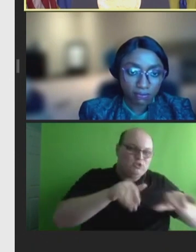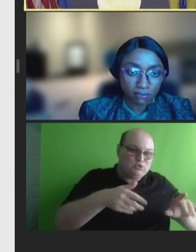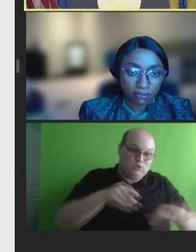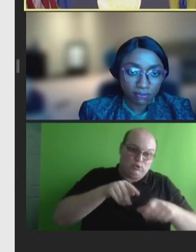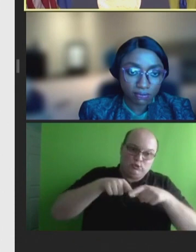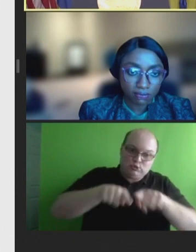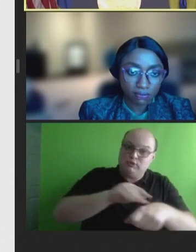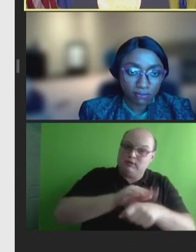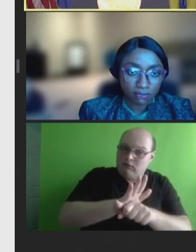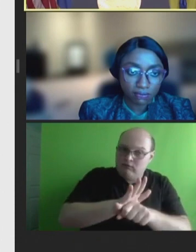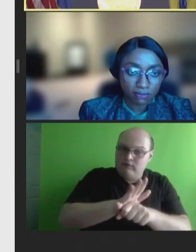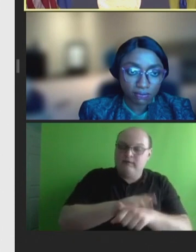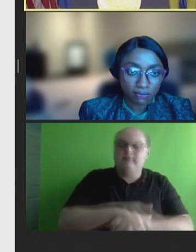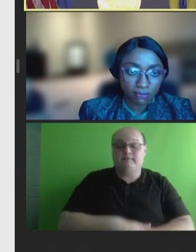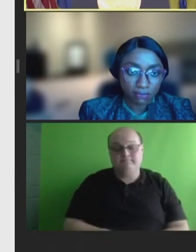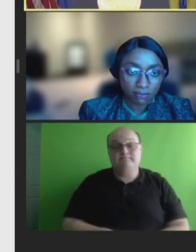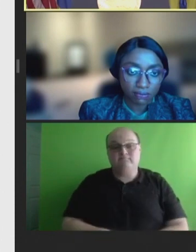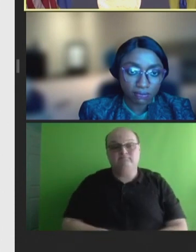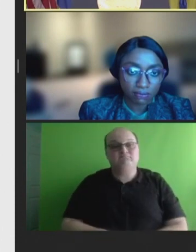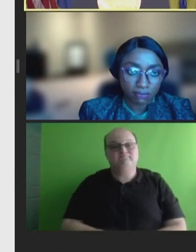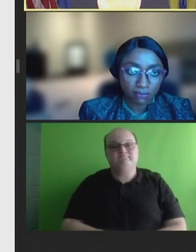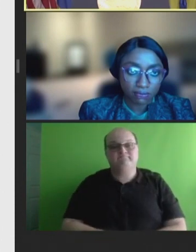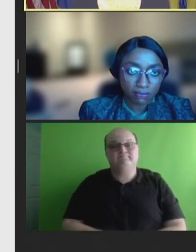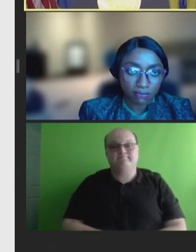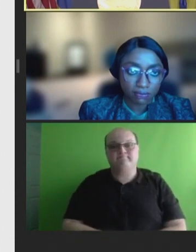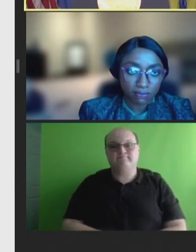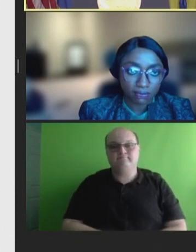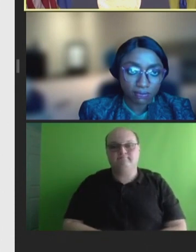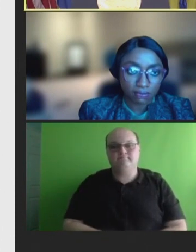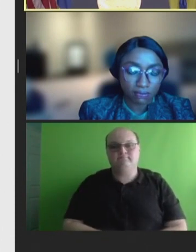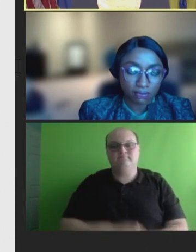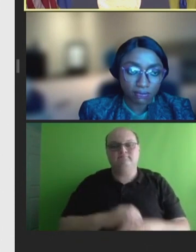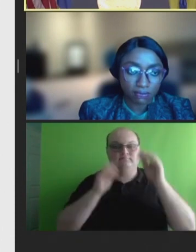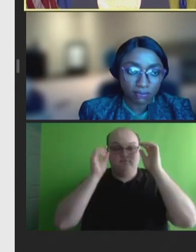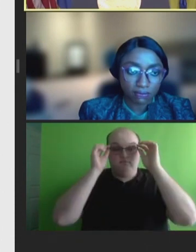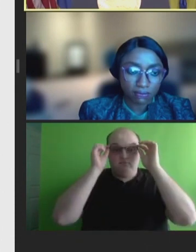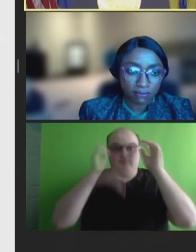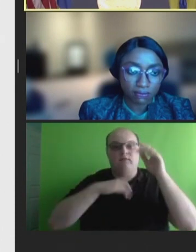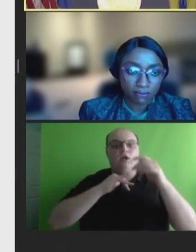And one way to look at this is by looking at vaccine ordering. And you'll see this dramatic